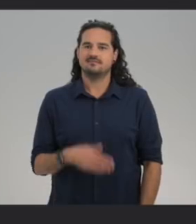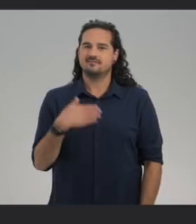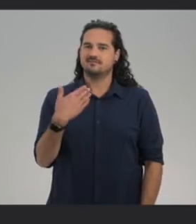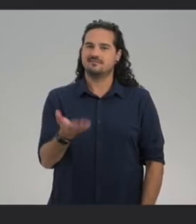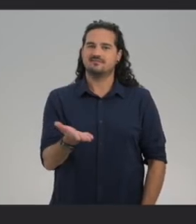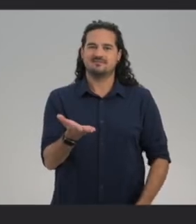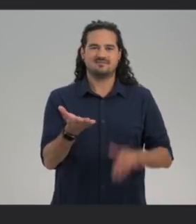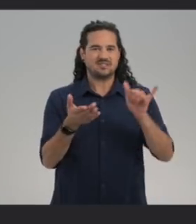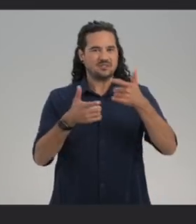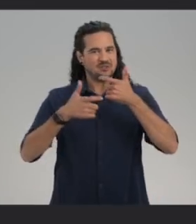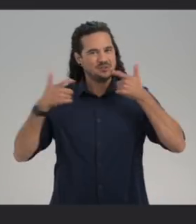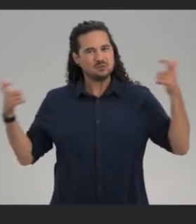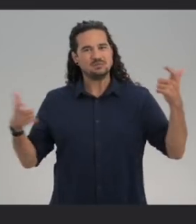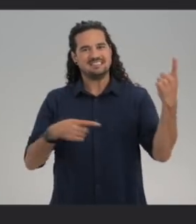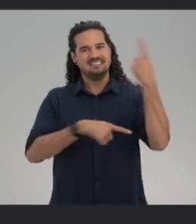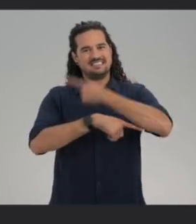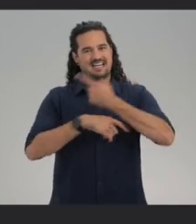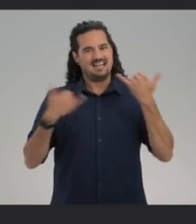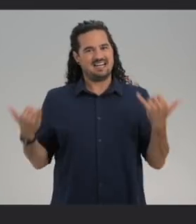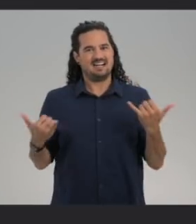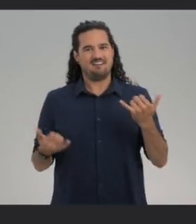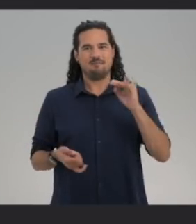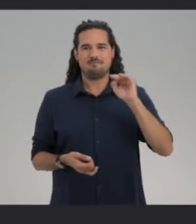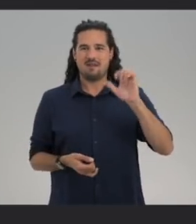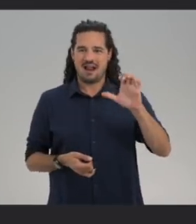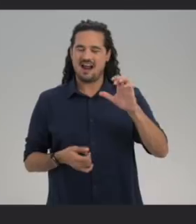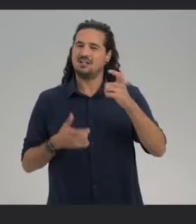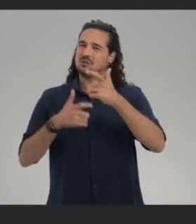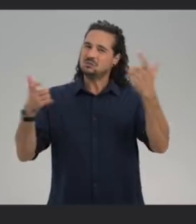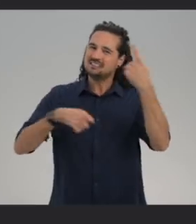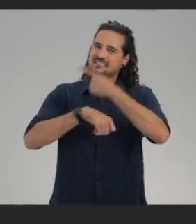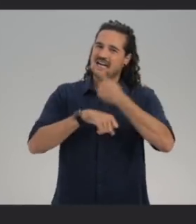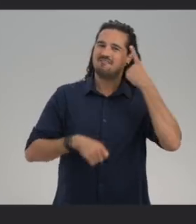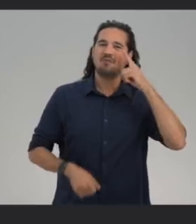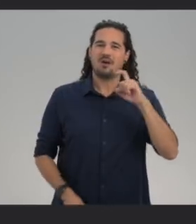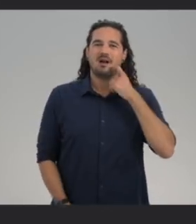This truly is a huge day for the Mac and a huge day for Apple.